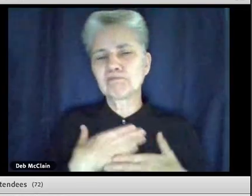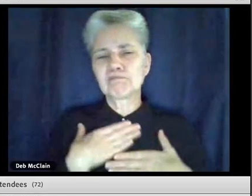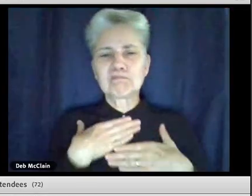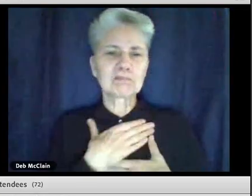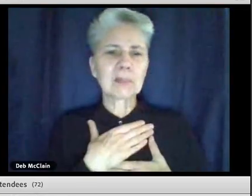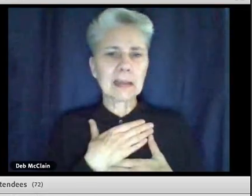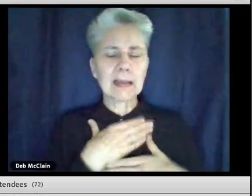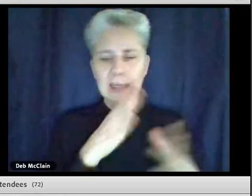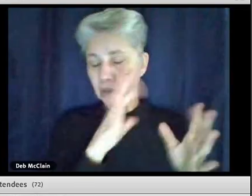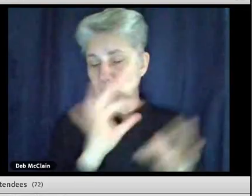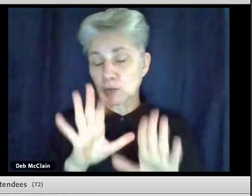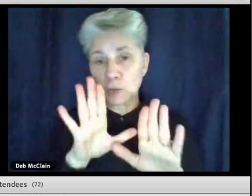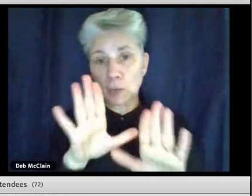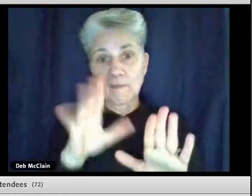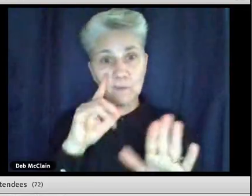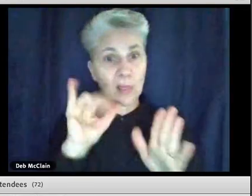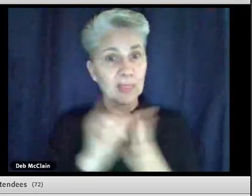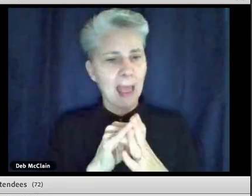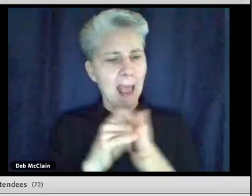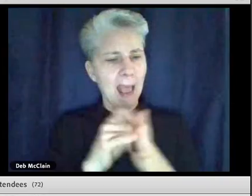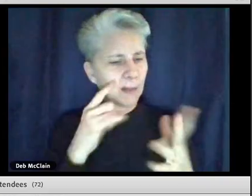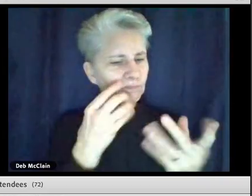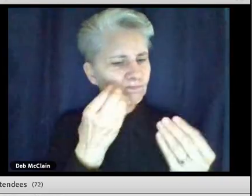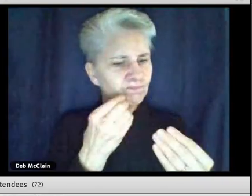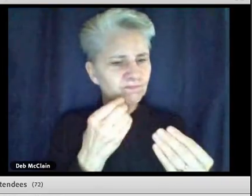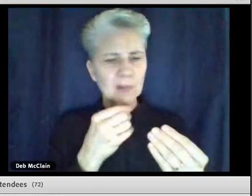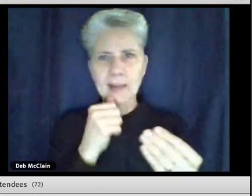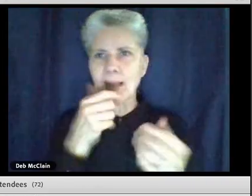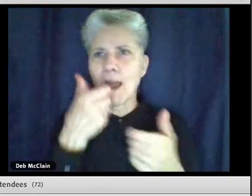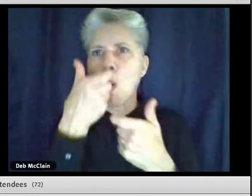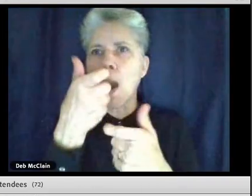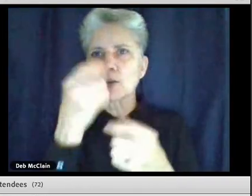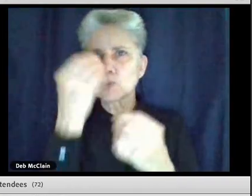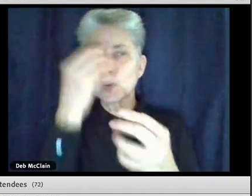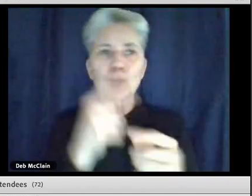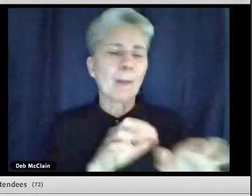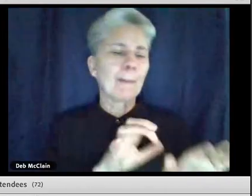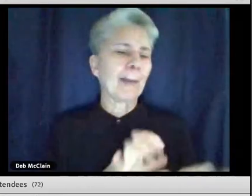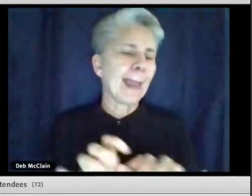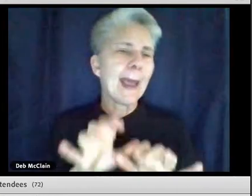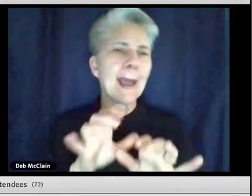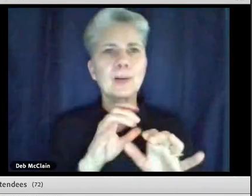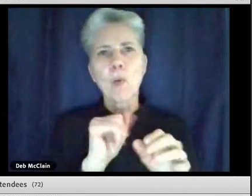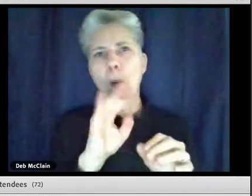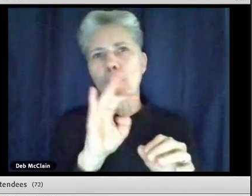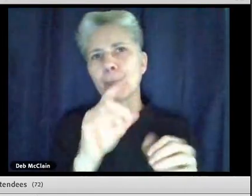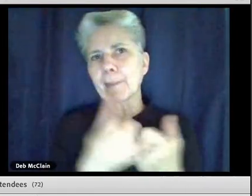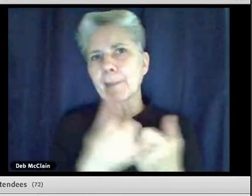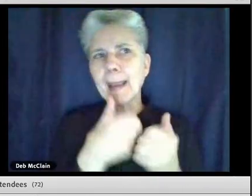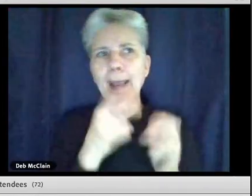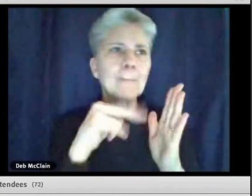You know, fall into a book. You know, distraction is great for this and not watching the news all the time,